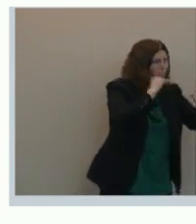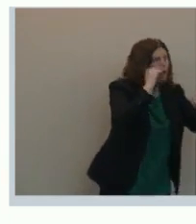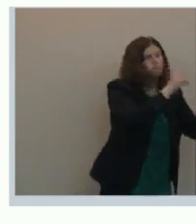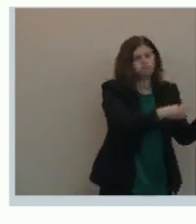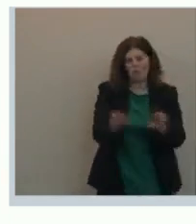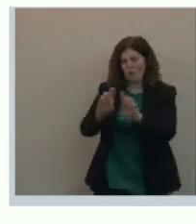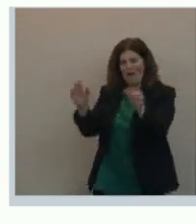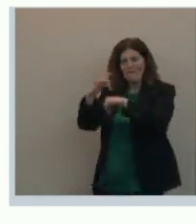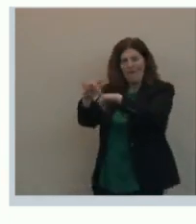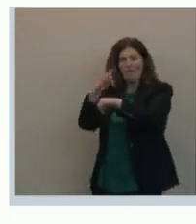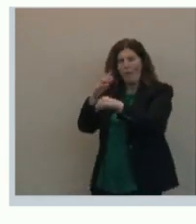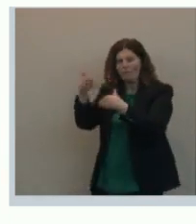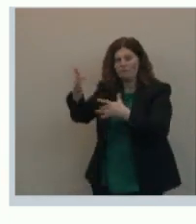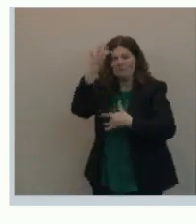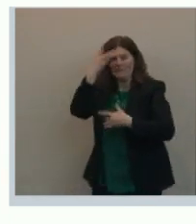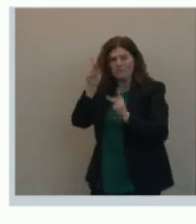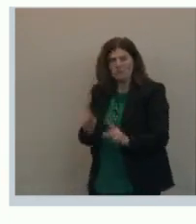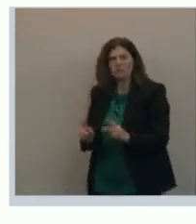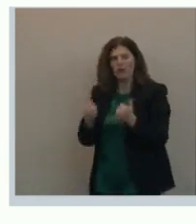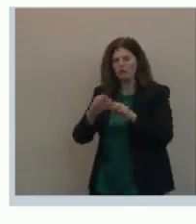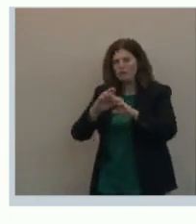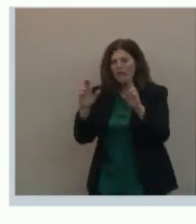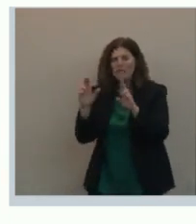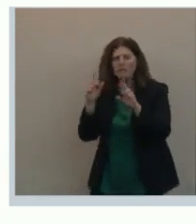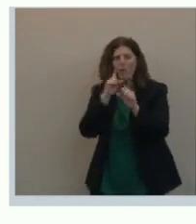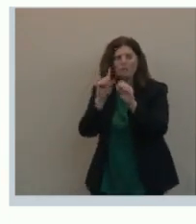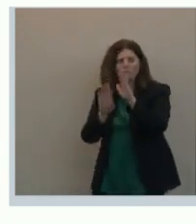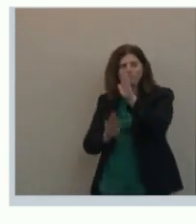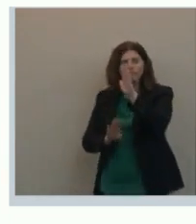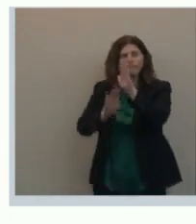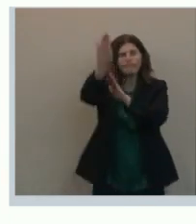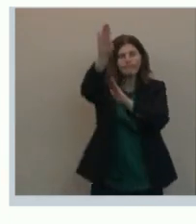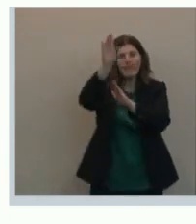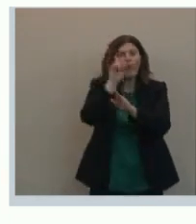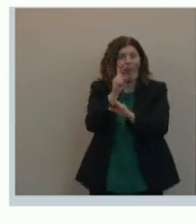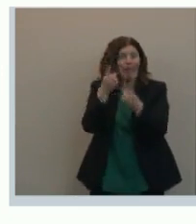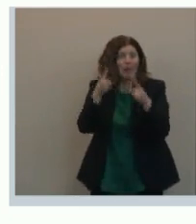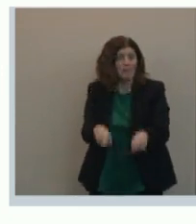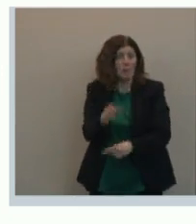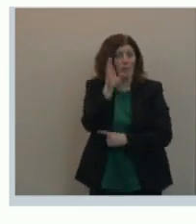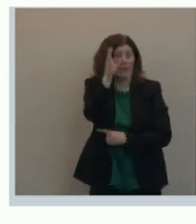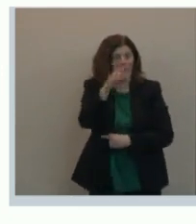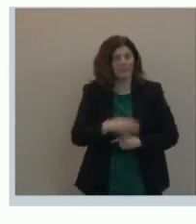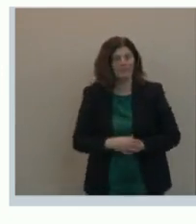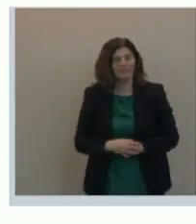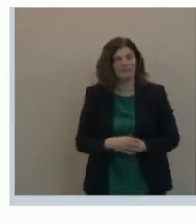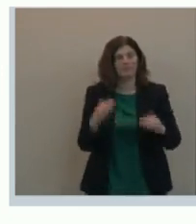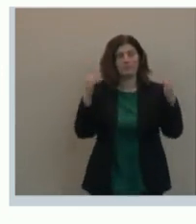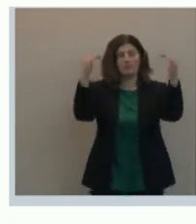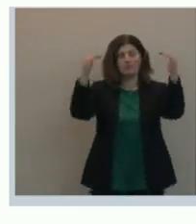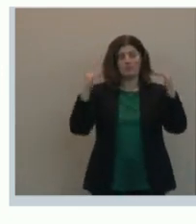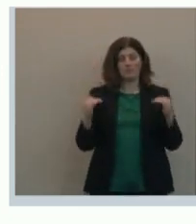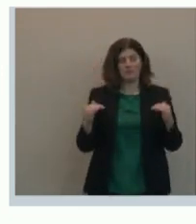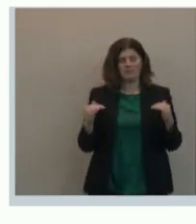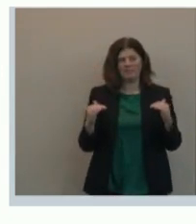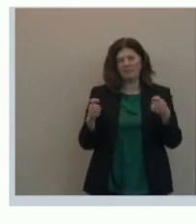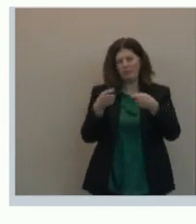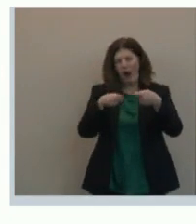TAKING UP THE ICU FUTURE THE BANKS WILL BE PAYING WE ARE TRYING TO GET AS READY AS WE CAN AND BUILD AS MUCH